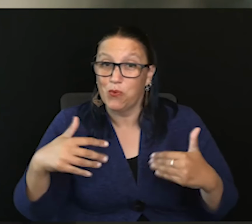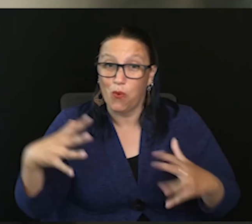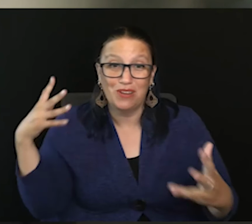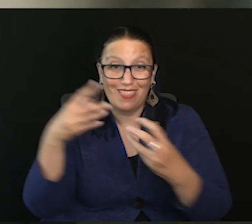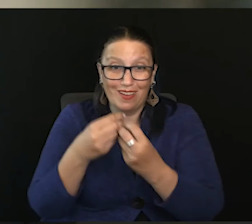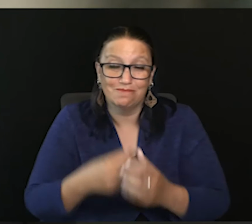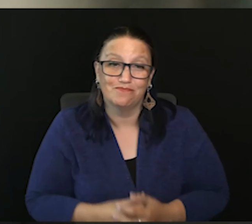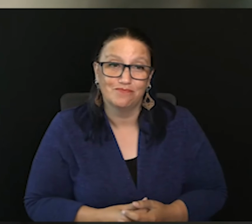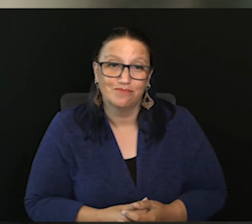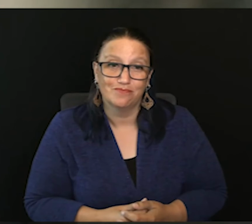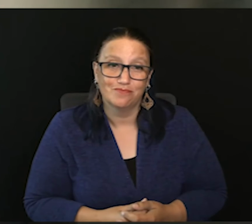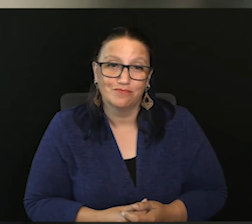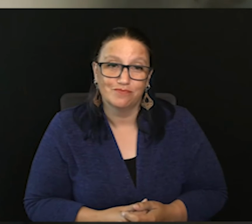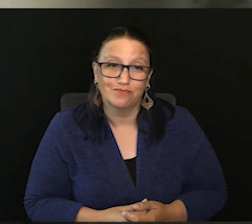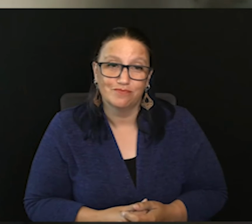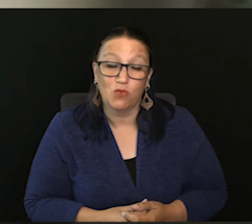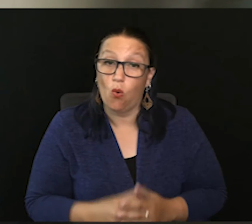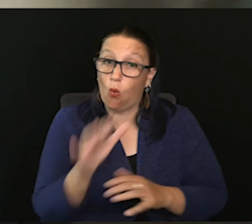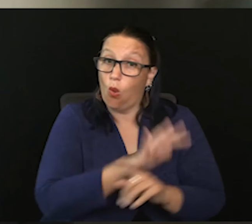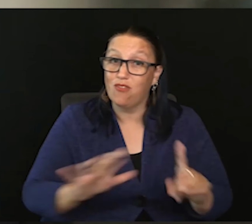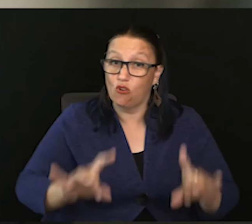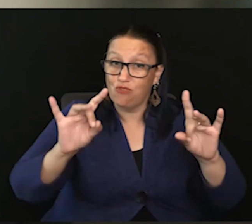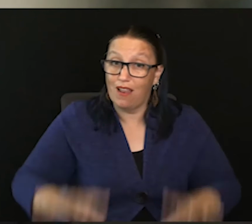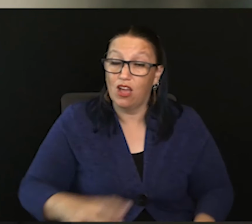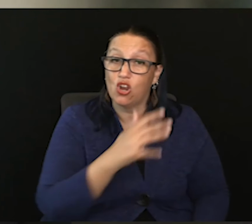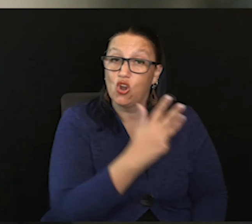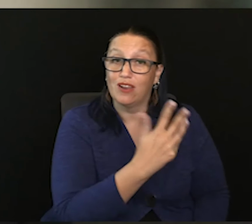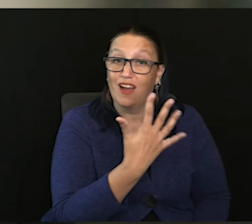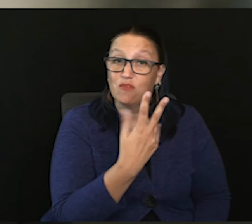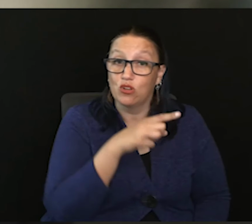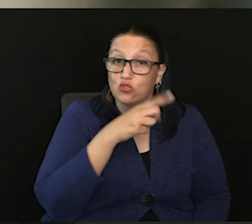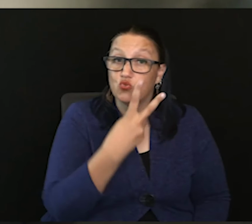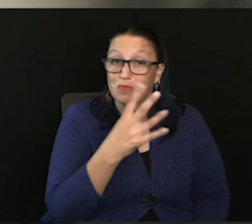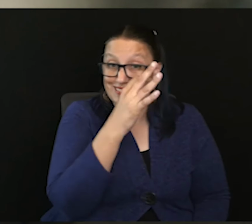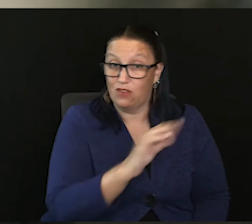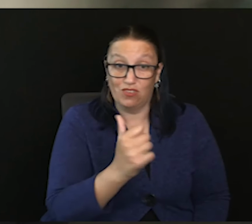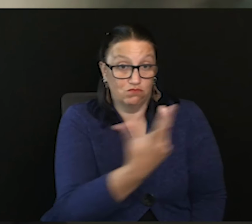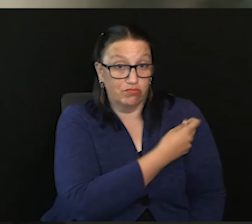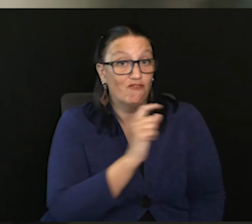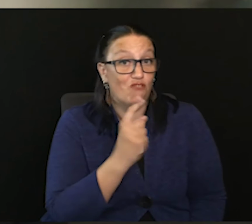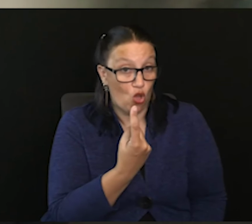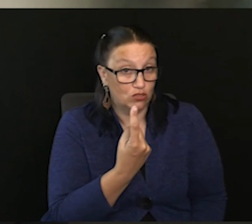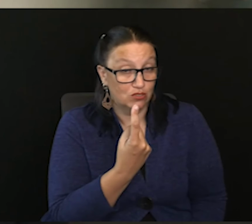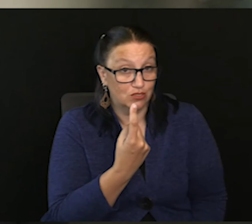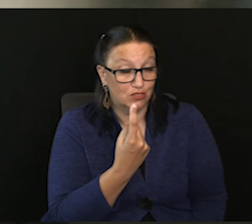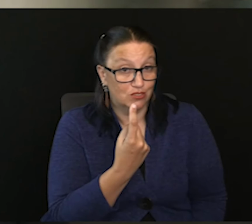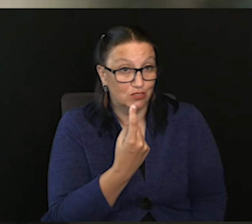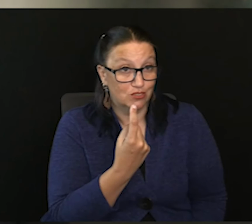As I mentioned, the first dose rate of 95.2%, and a second dose rate of 92.8%.